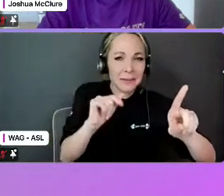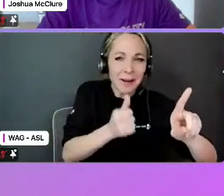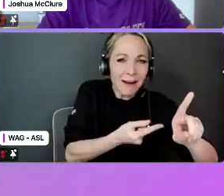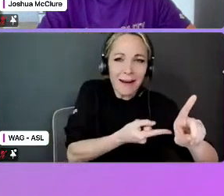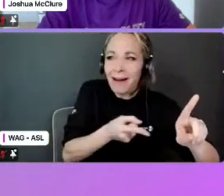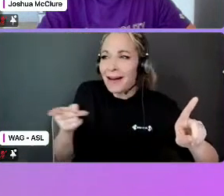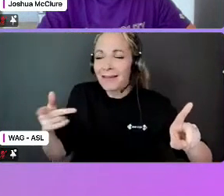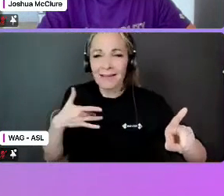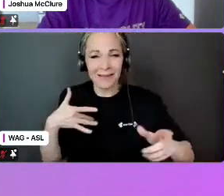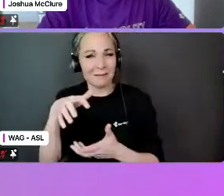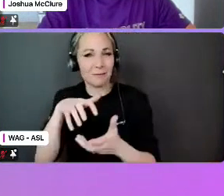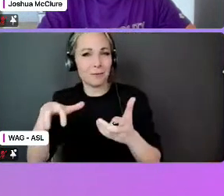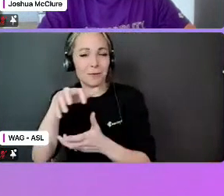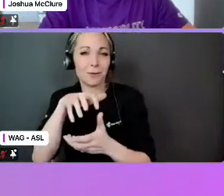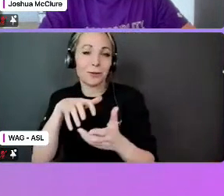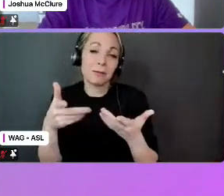they can visually see it on the